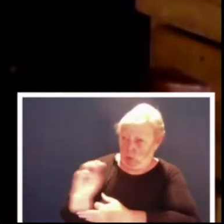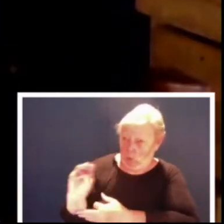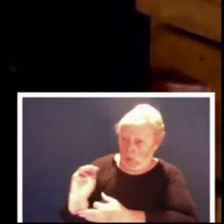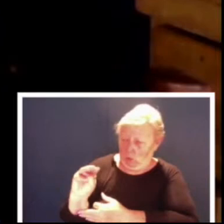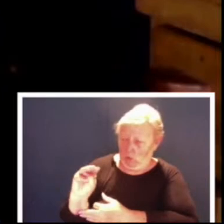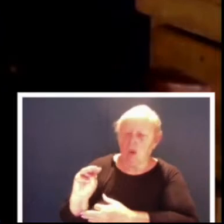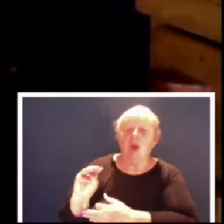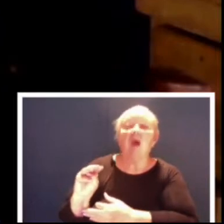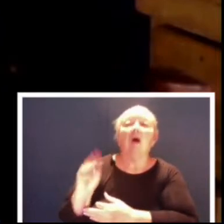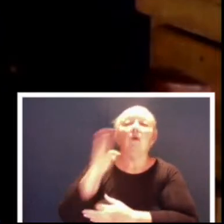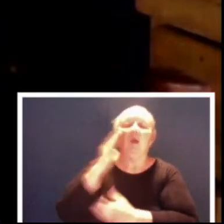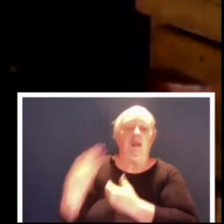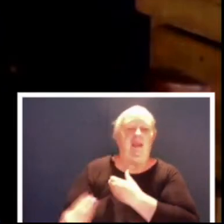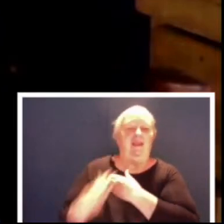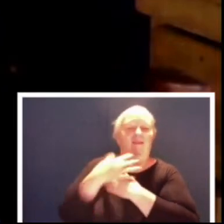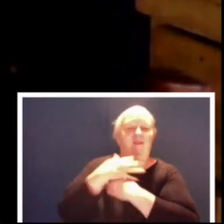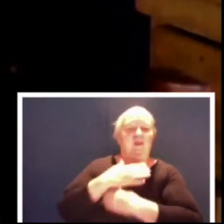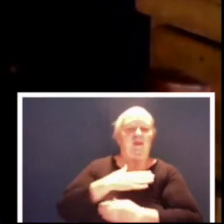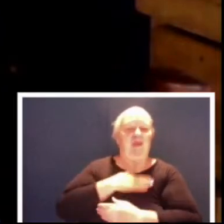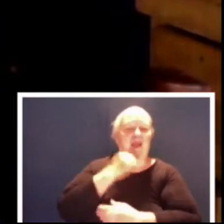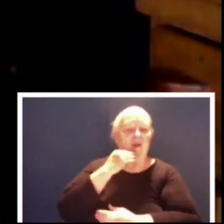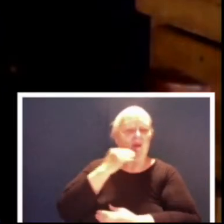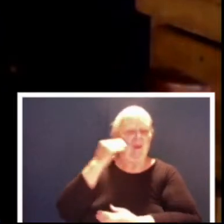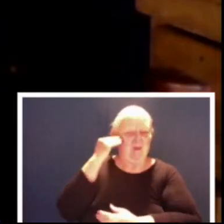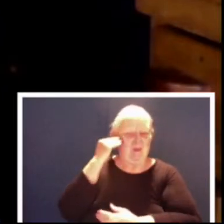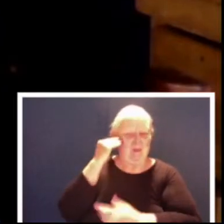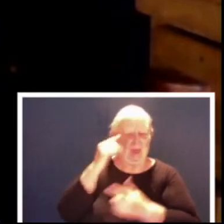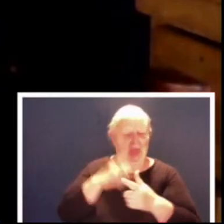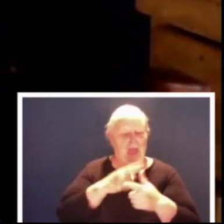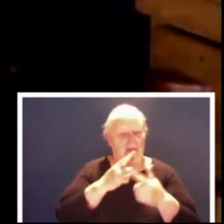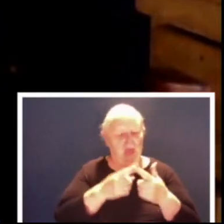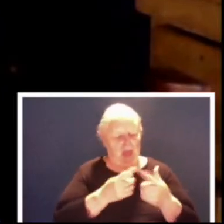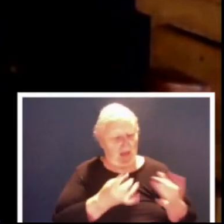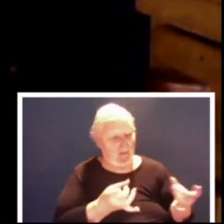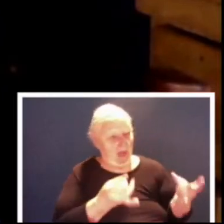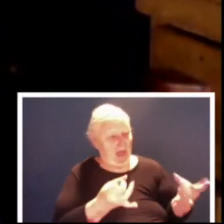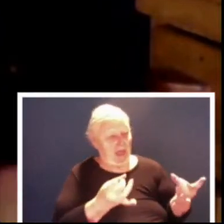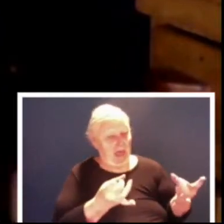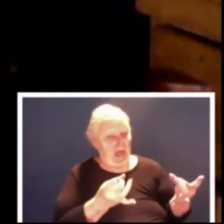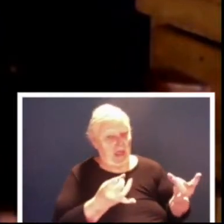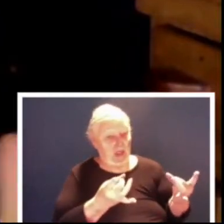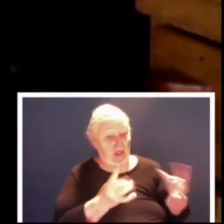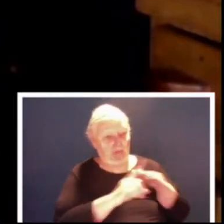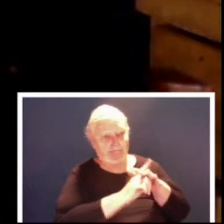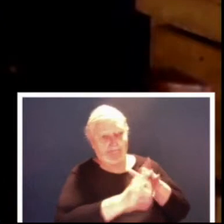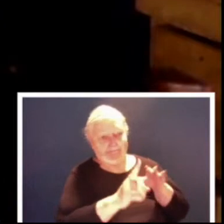So that was cool. And then the meditation retreats that I've been to. They have ranged, but I went to a three day one